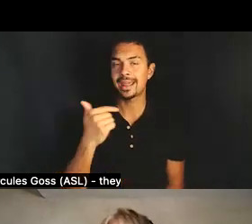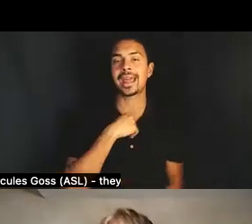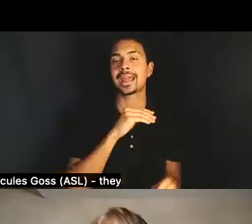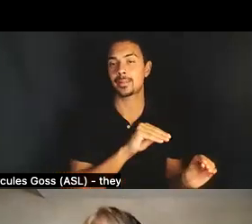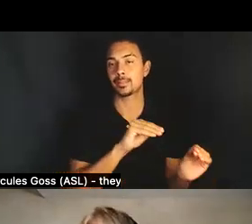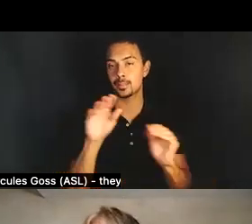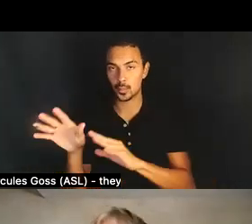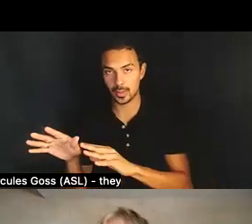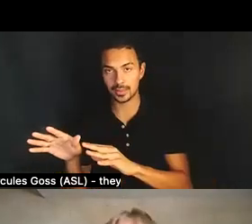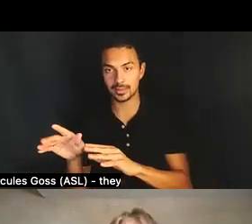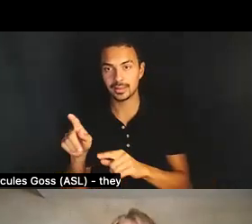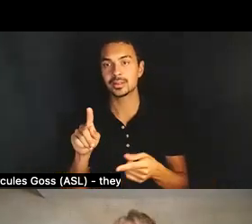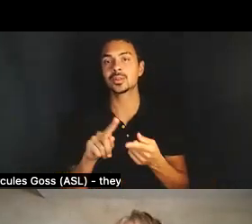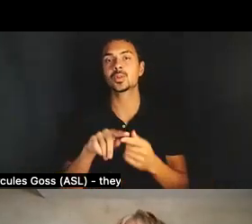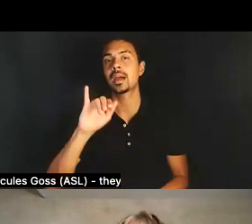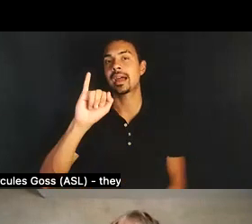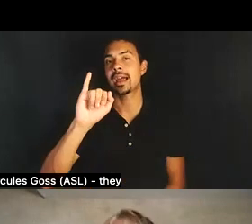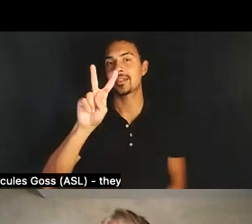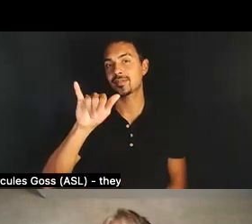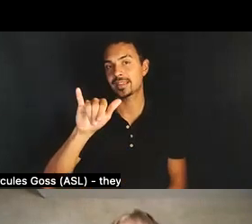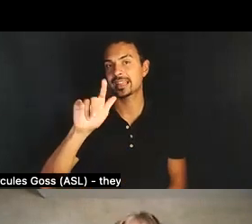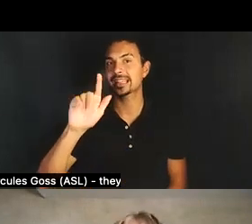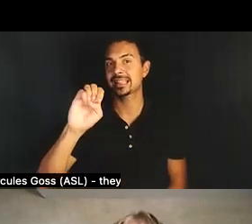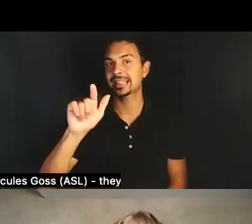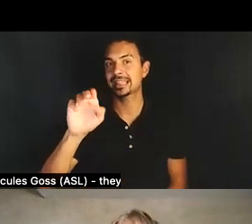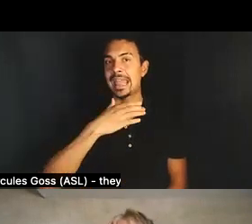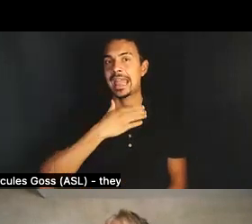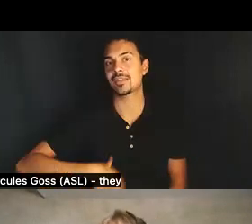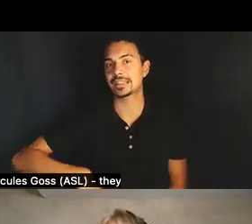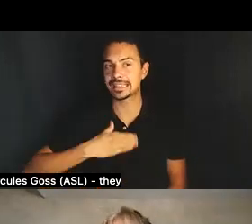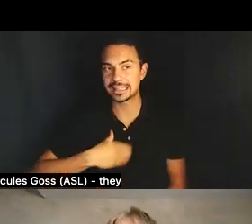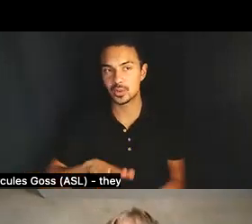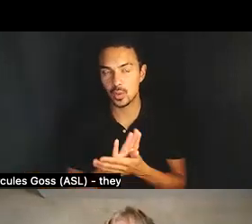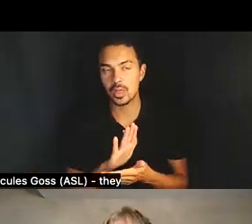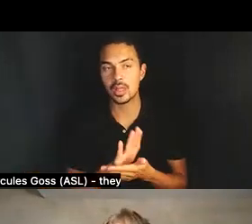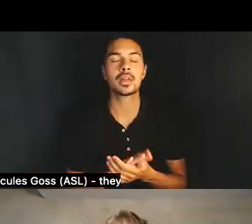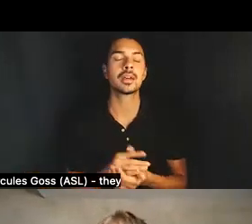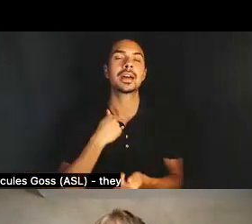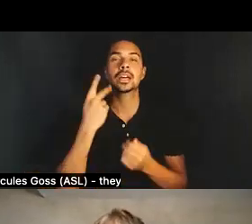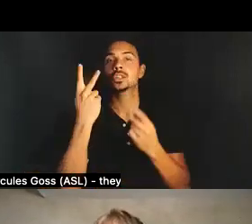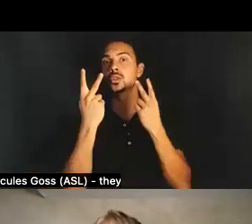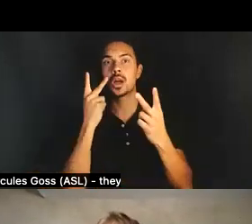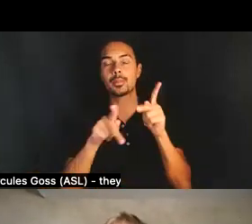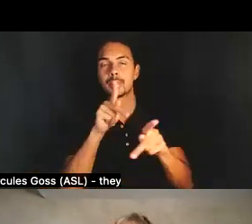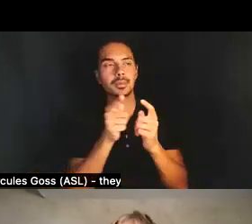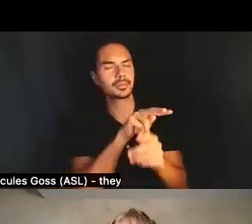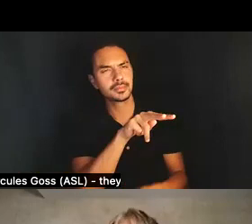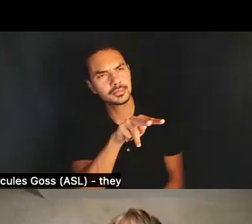an outsider for many years. I immigrated when I was 15. You know, went to an Ivy League school, did not